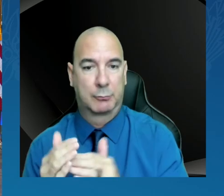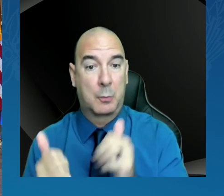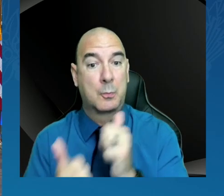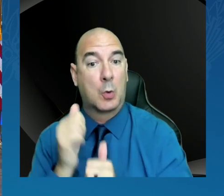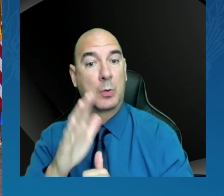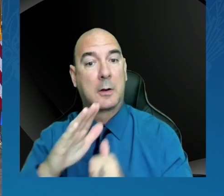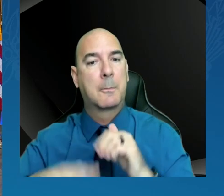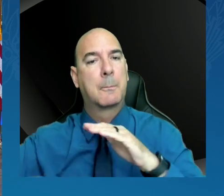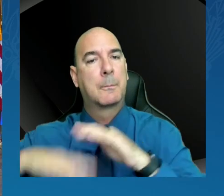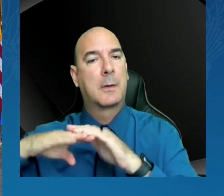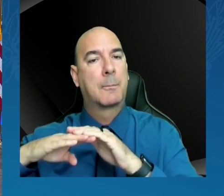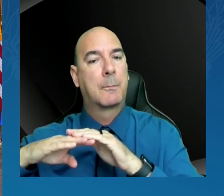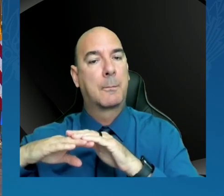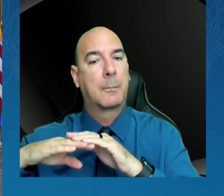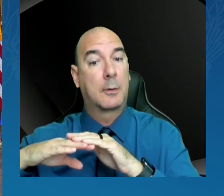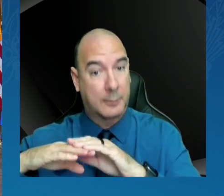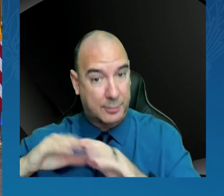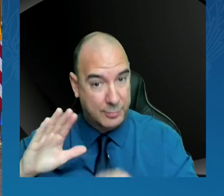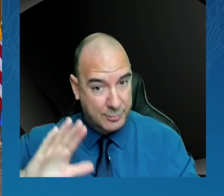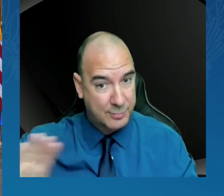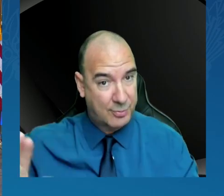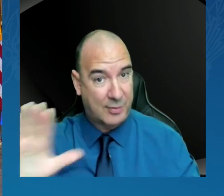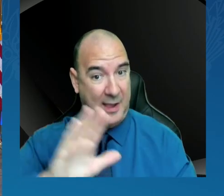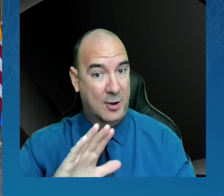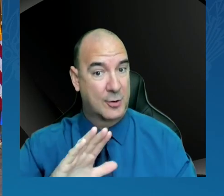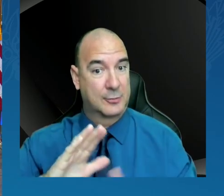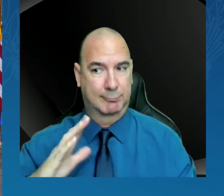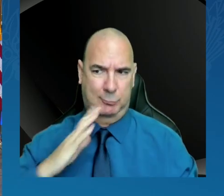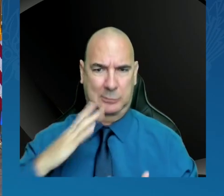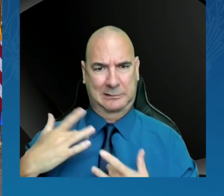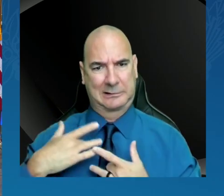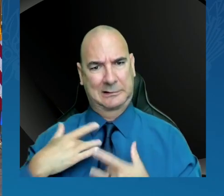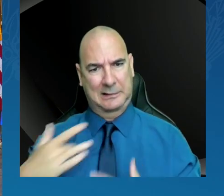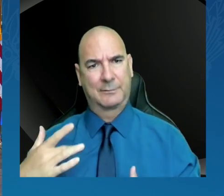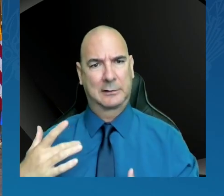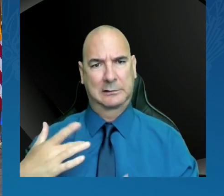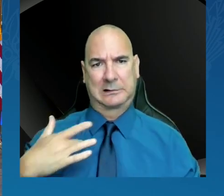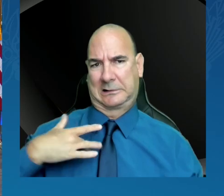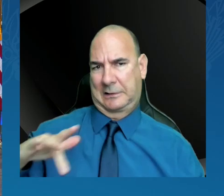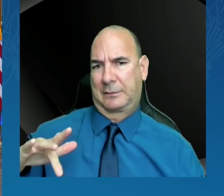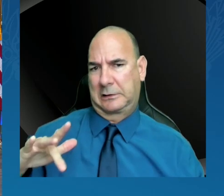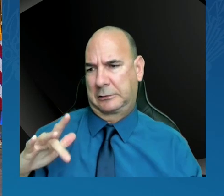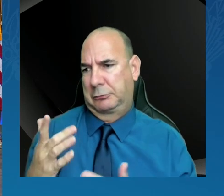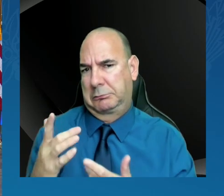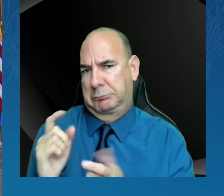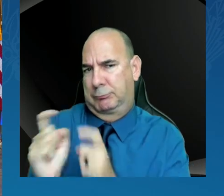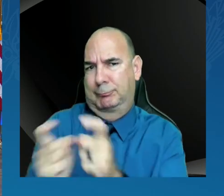and their sense of worth and contribution in the opening.